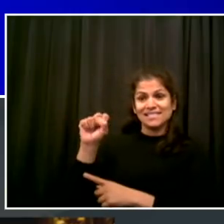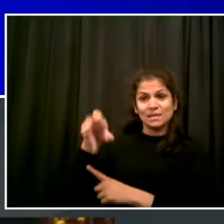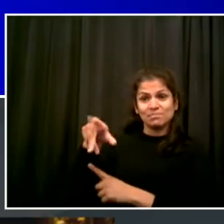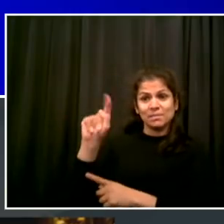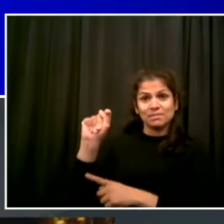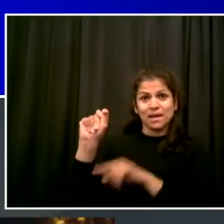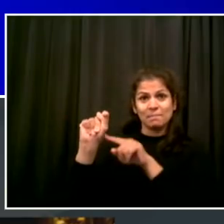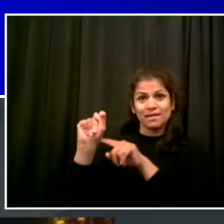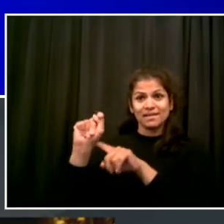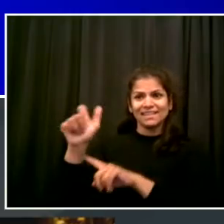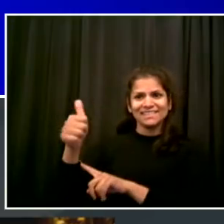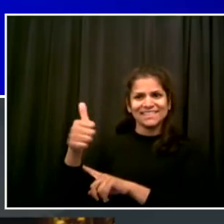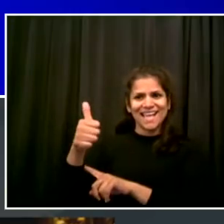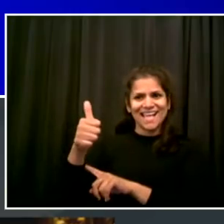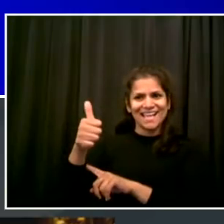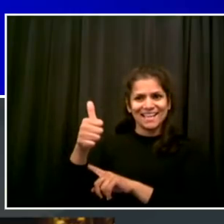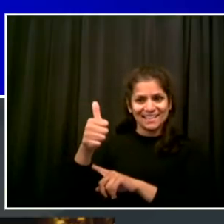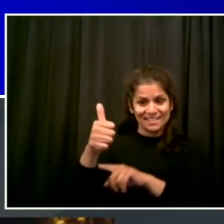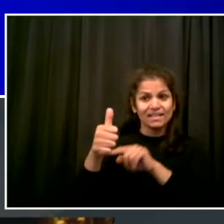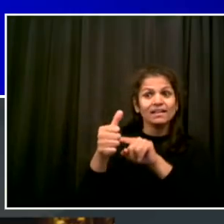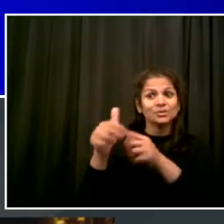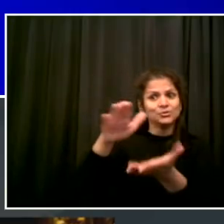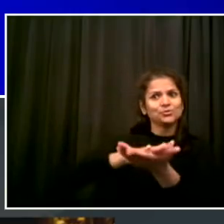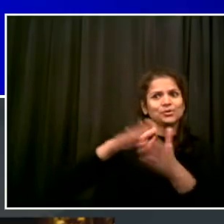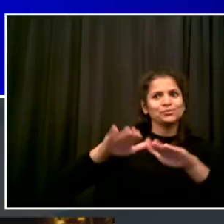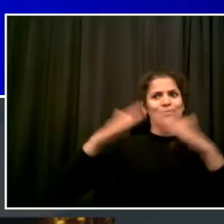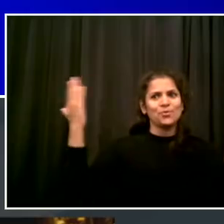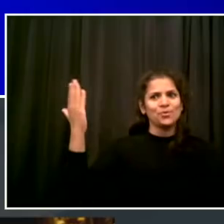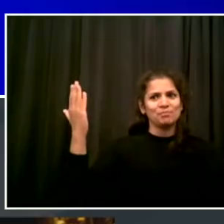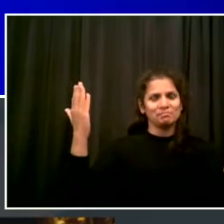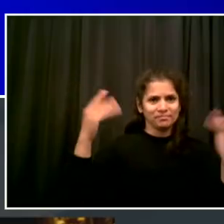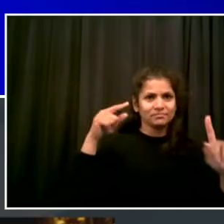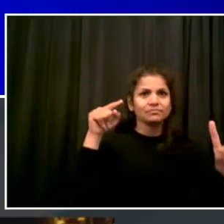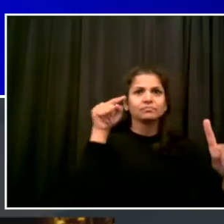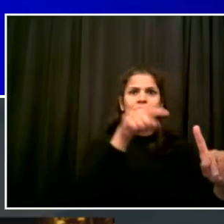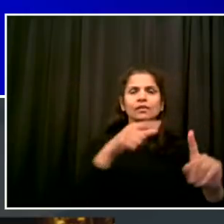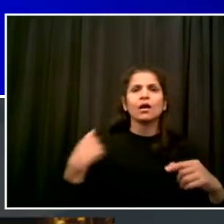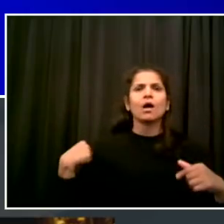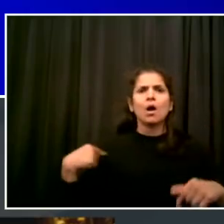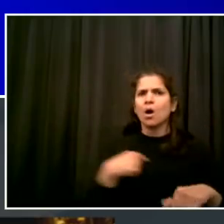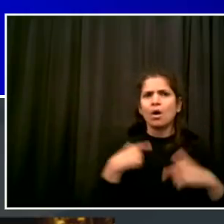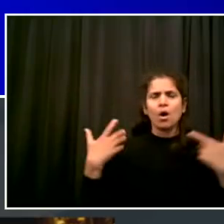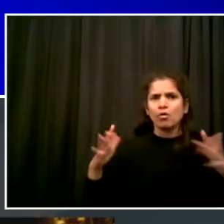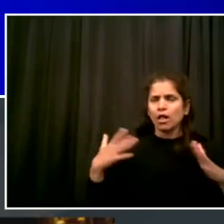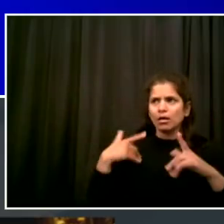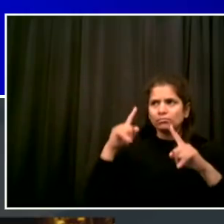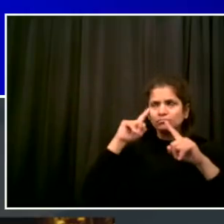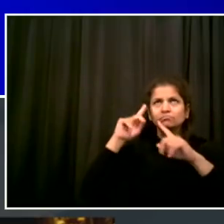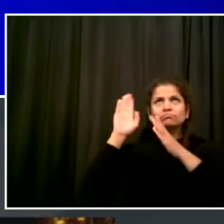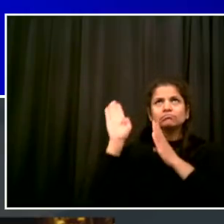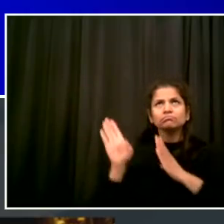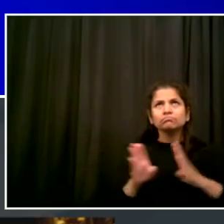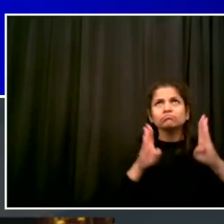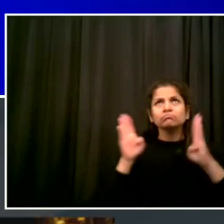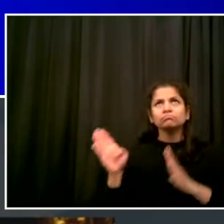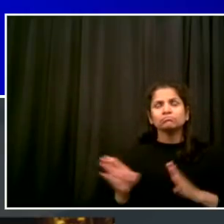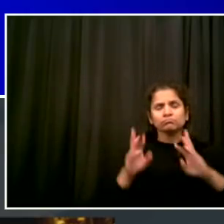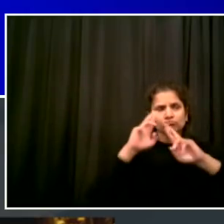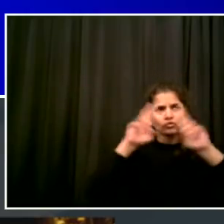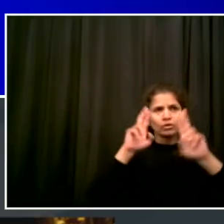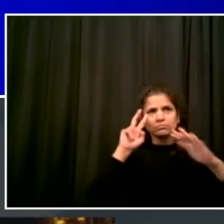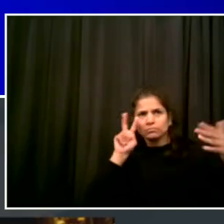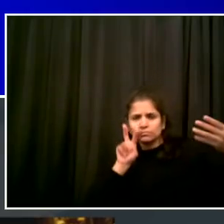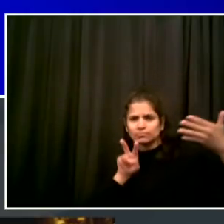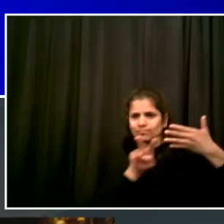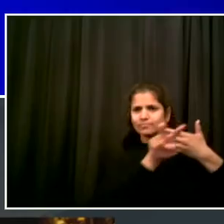AS POSSIBLE TO